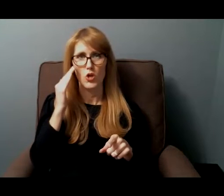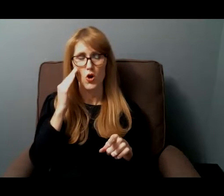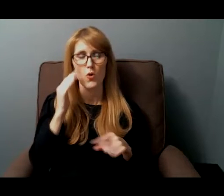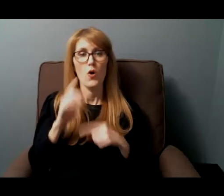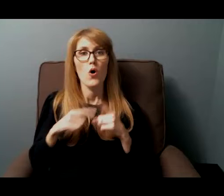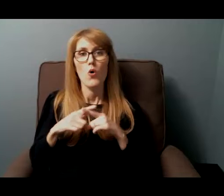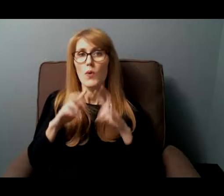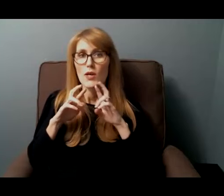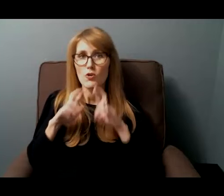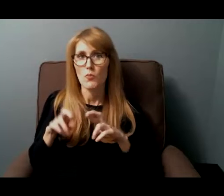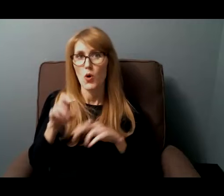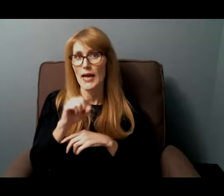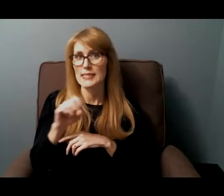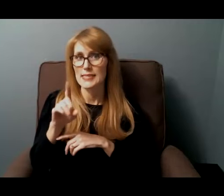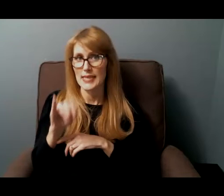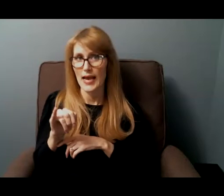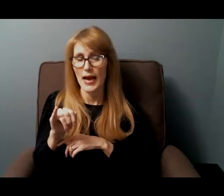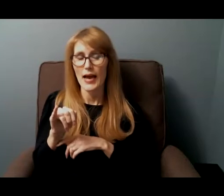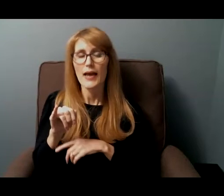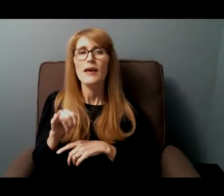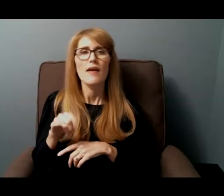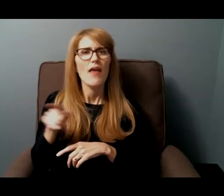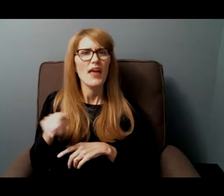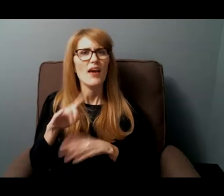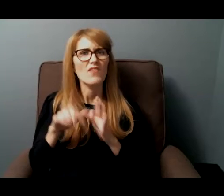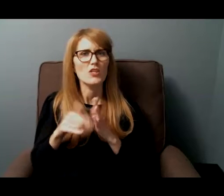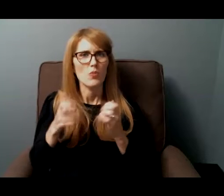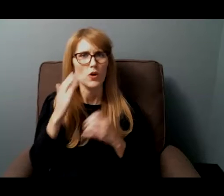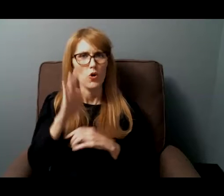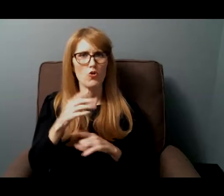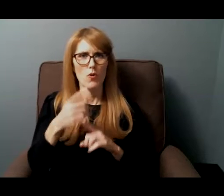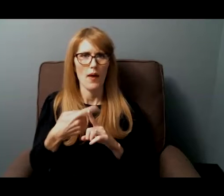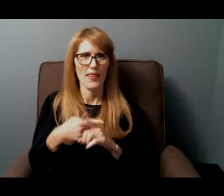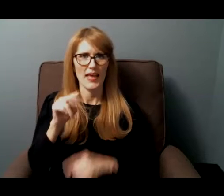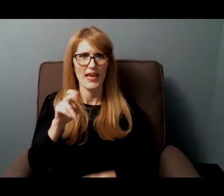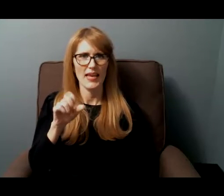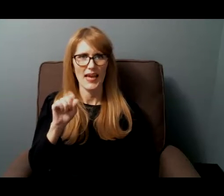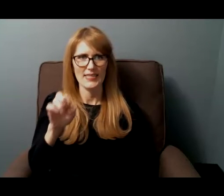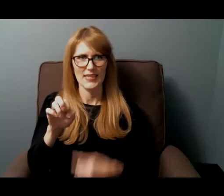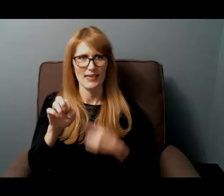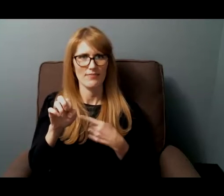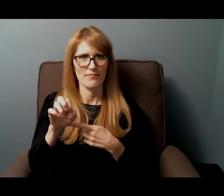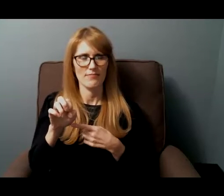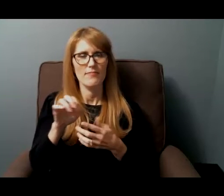eventually know what your monthly NESE is. That's the your annual isn't as important.